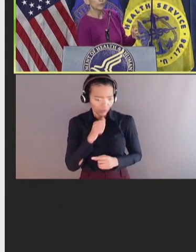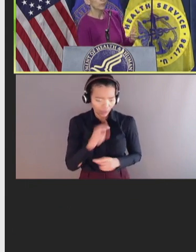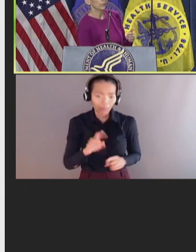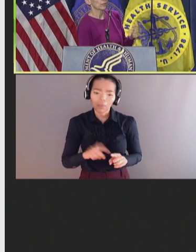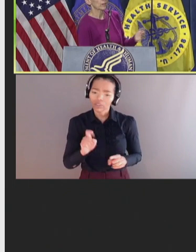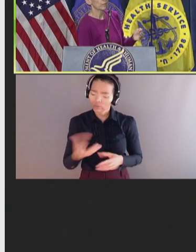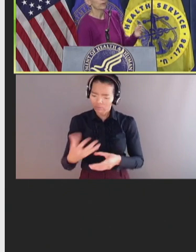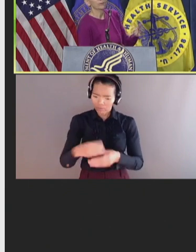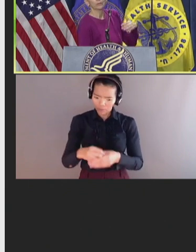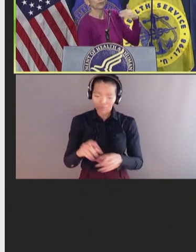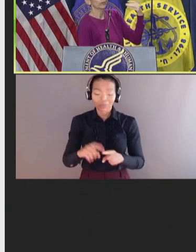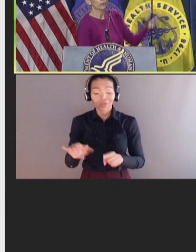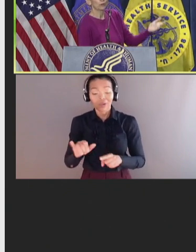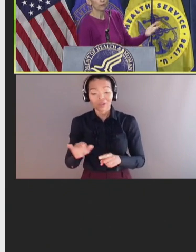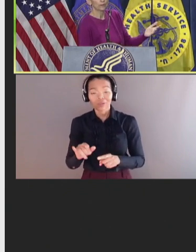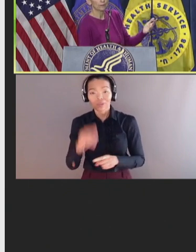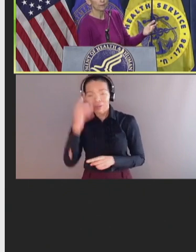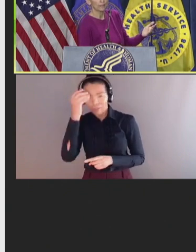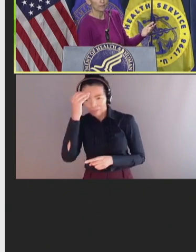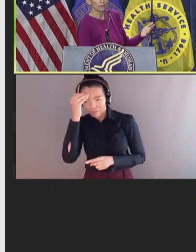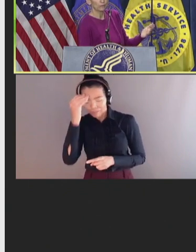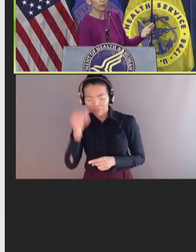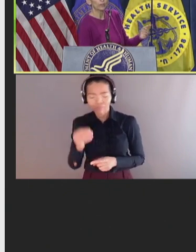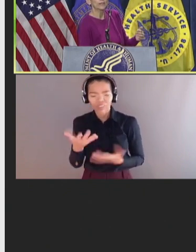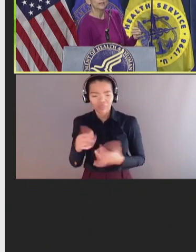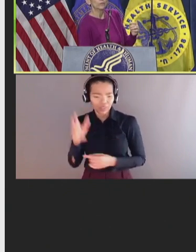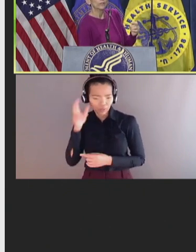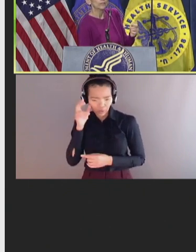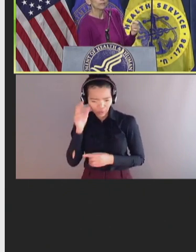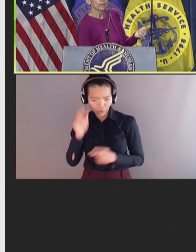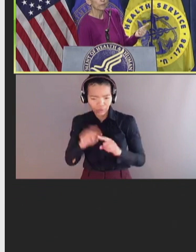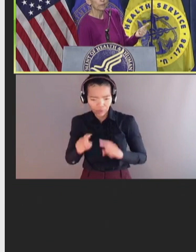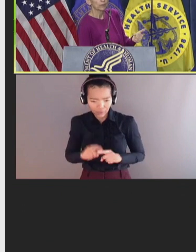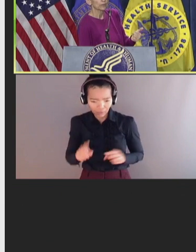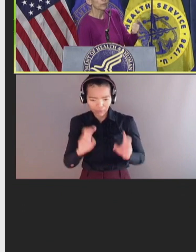to think about -- and we've heard all of these things before. We need to think about, you know,